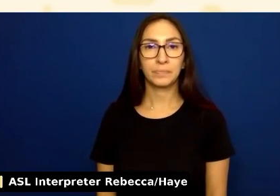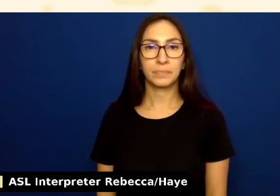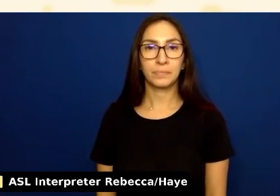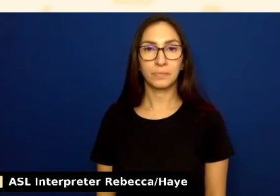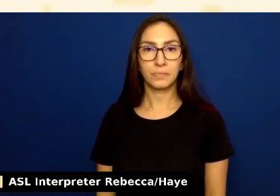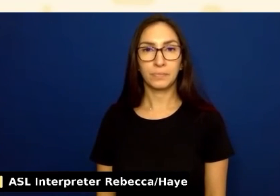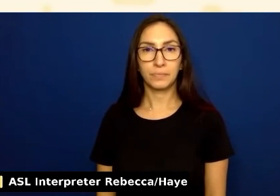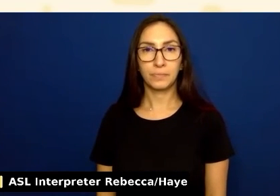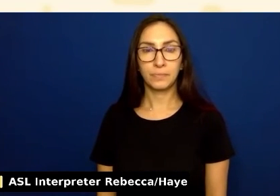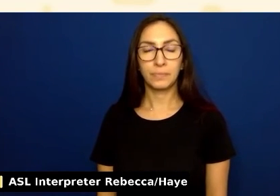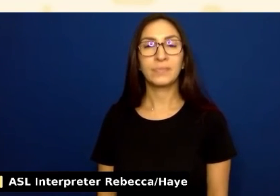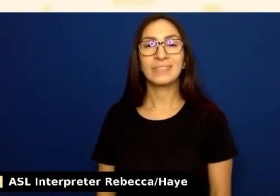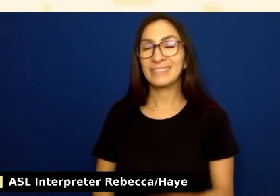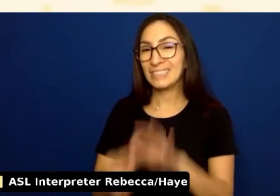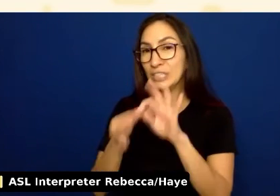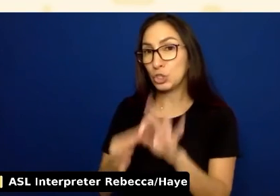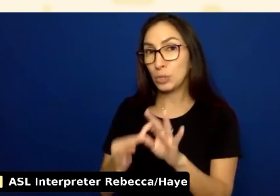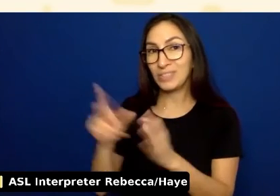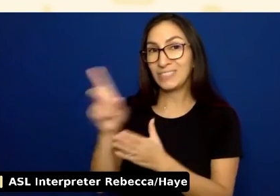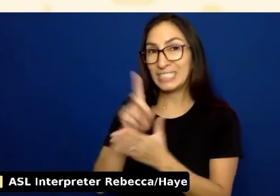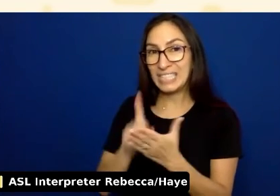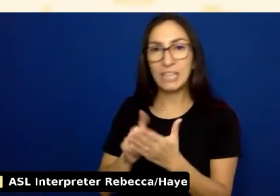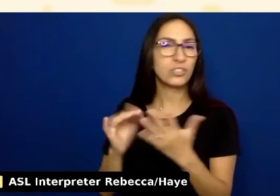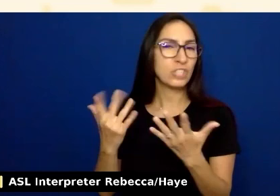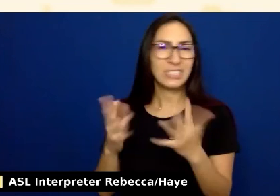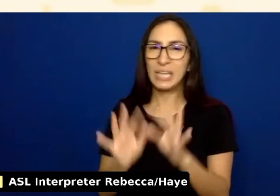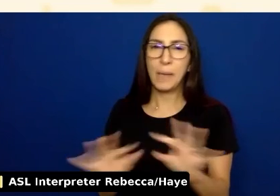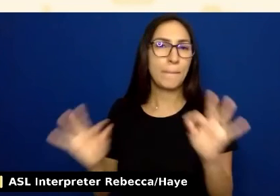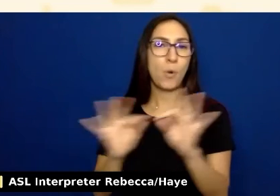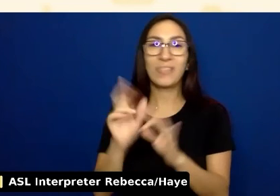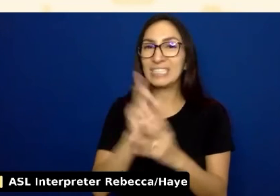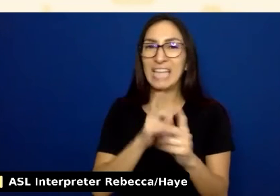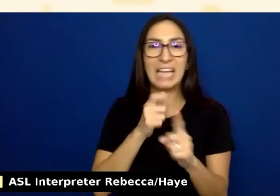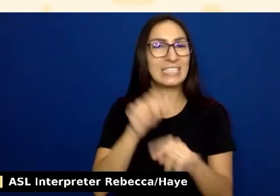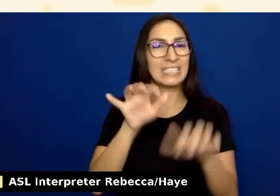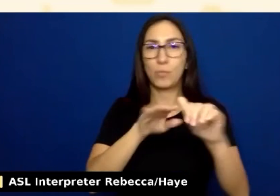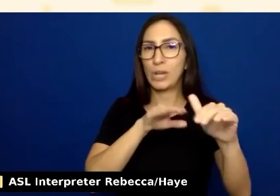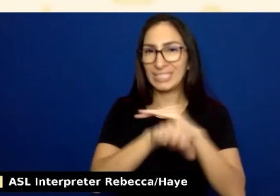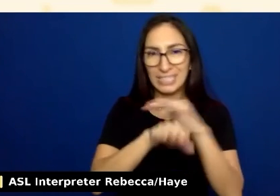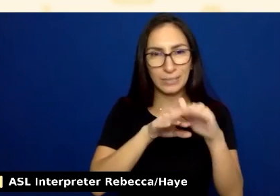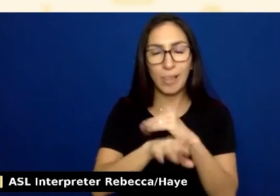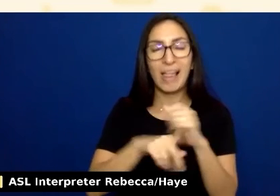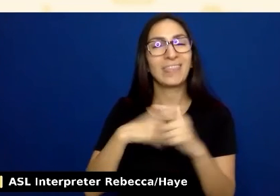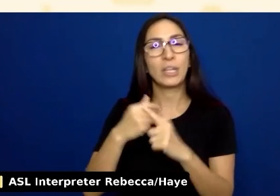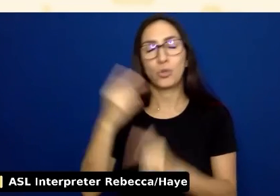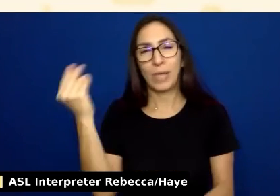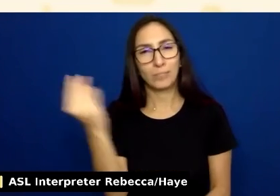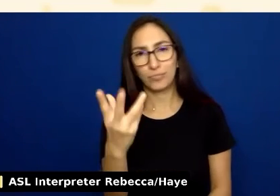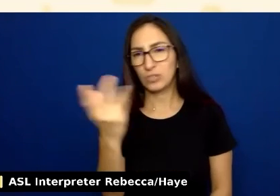as per the design, make sure that itself it is keyboard accessible. Believe me, we have come across audits where instructions have been added